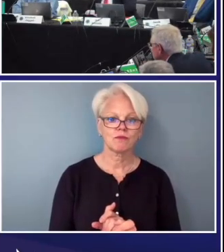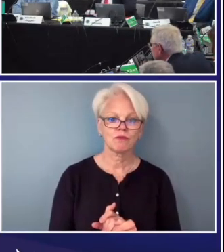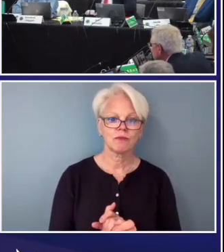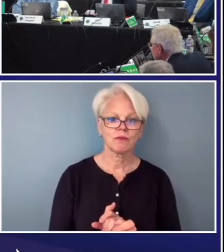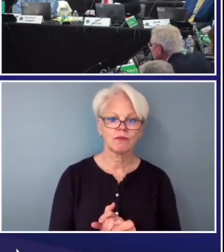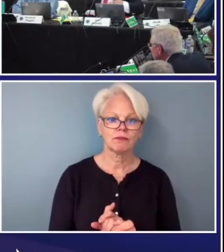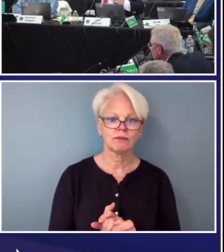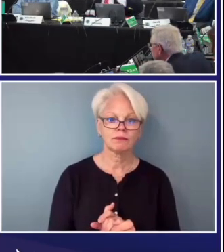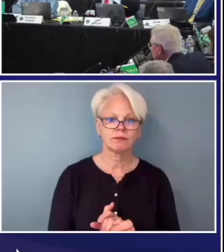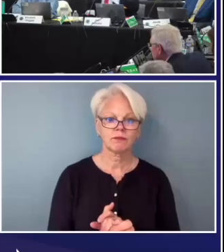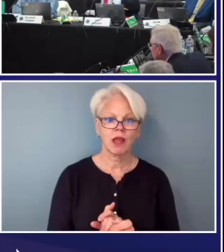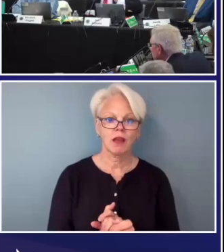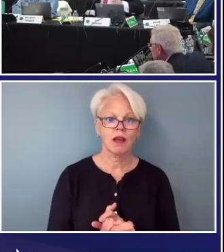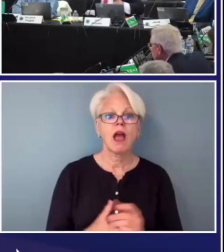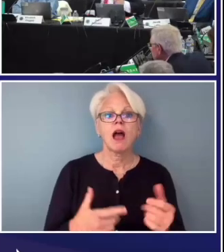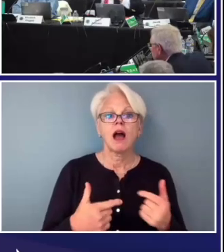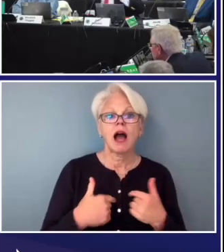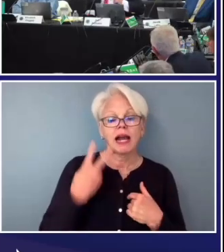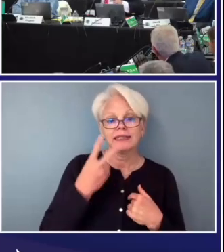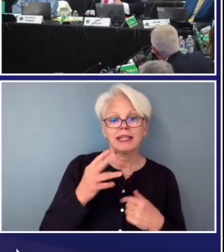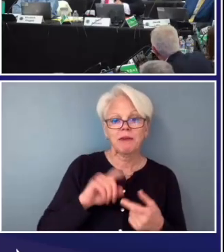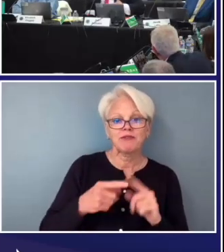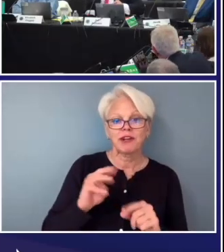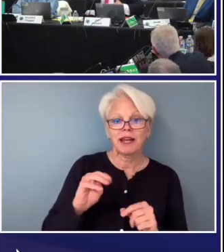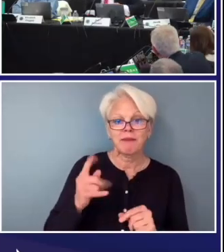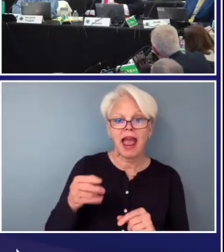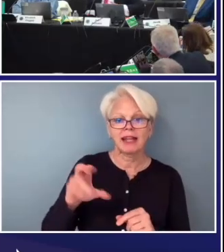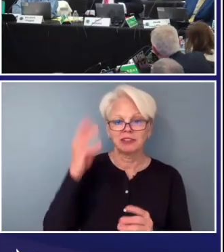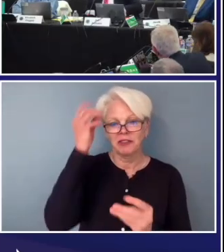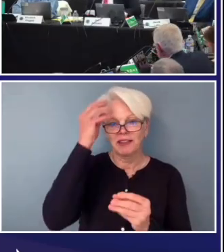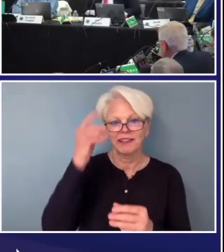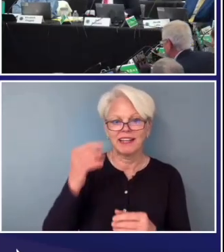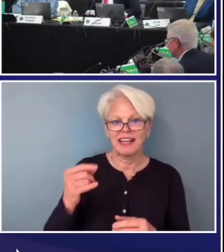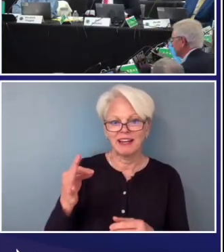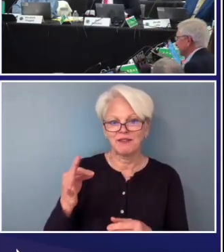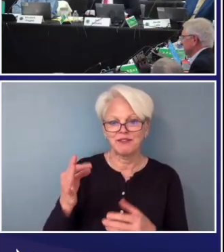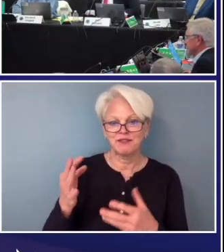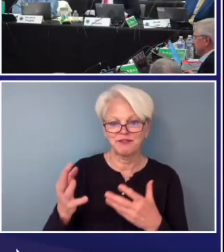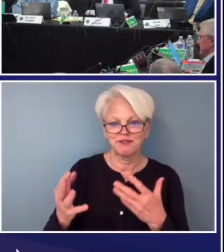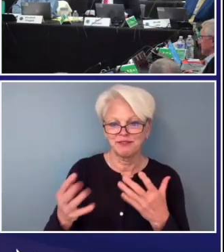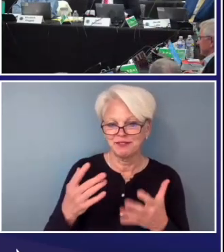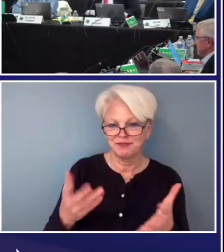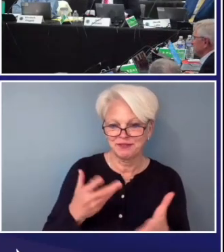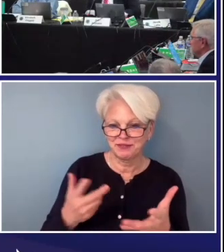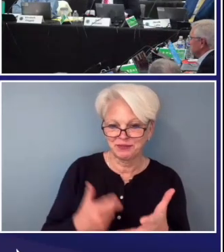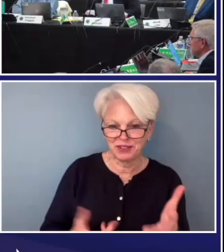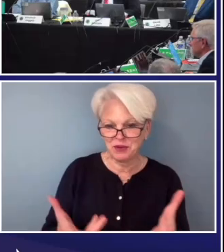And I, and I, and I see my friend, Magnus, sort of thinking about, like, whether or not you want. So this is one of those that,